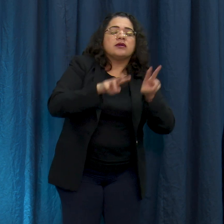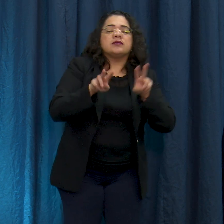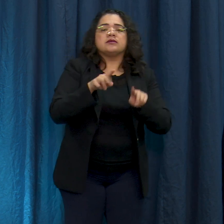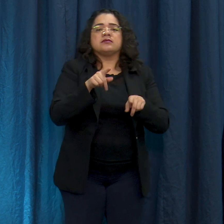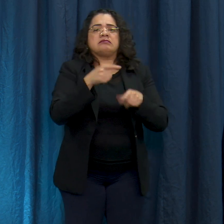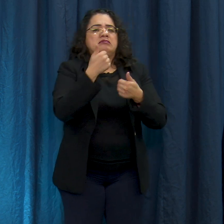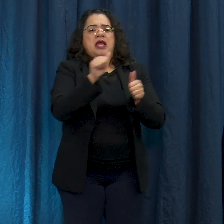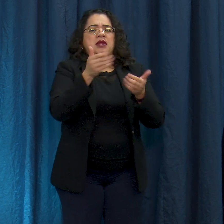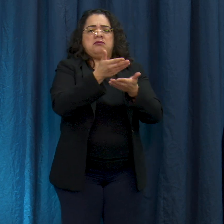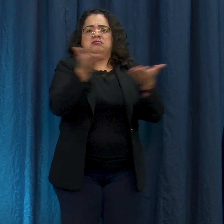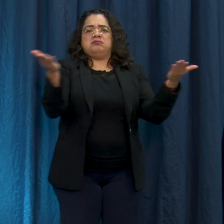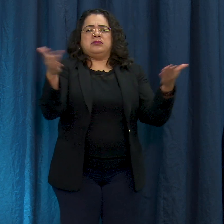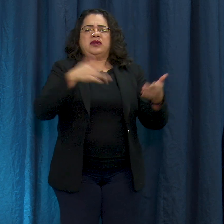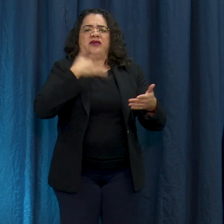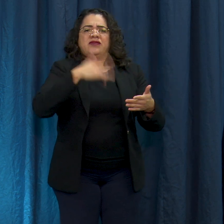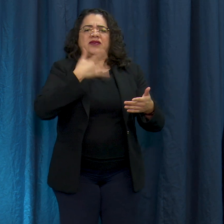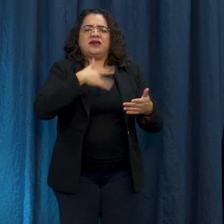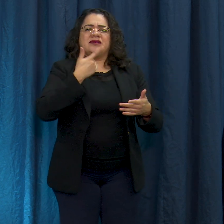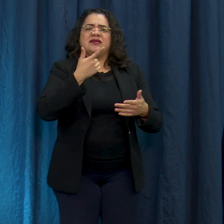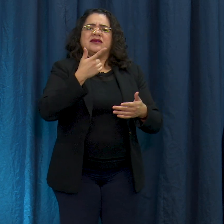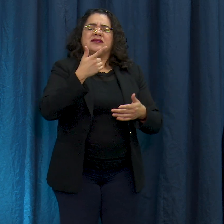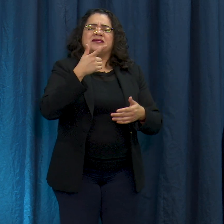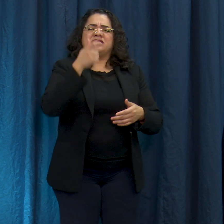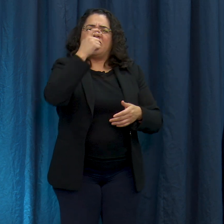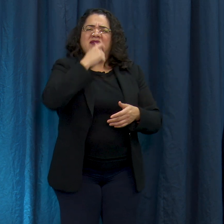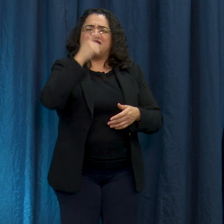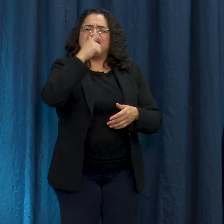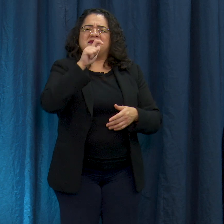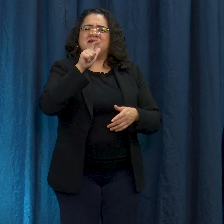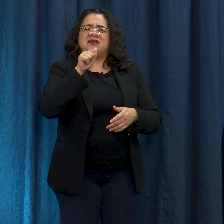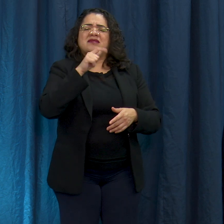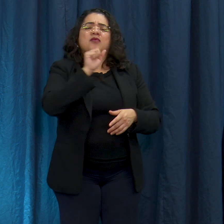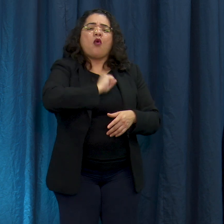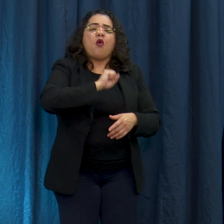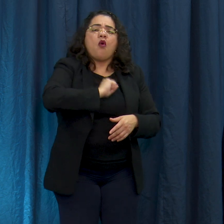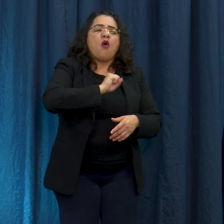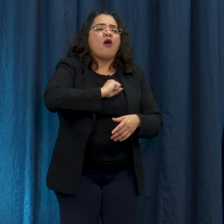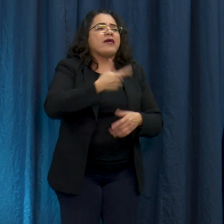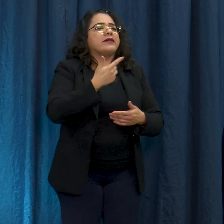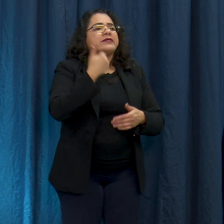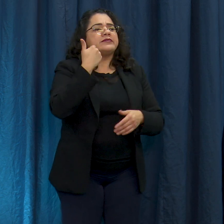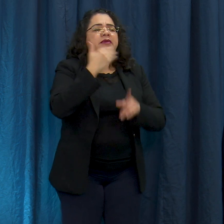consent oma similares a los de la gripa como es la tous la fiebre yelled oh lord